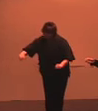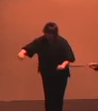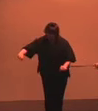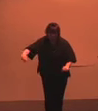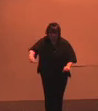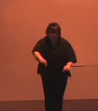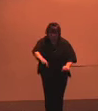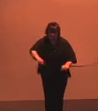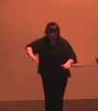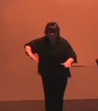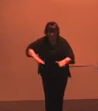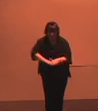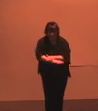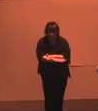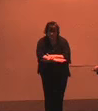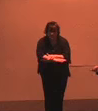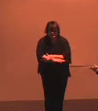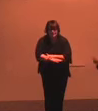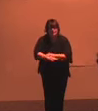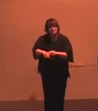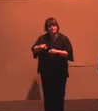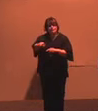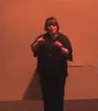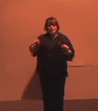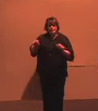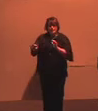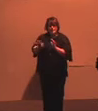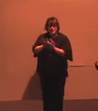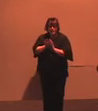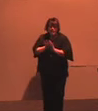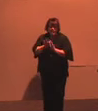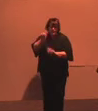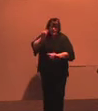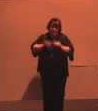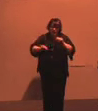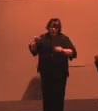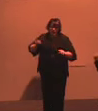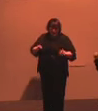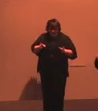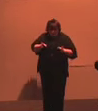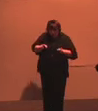So you can select various routes to go up and down